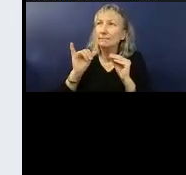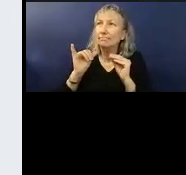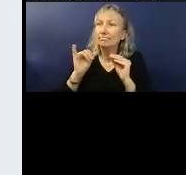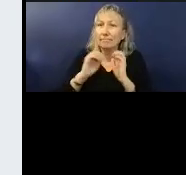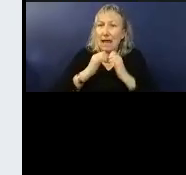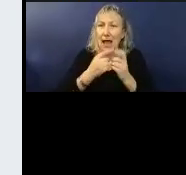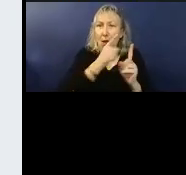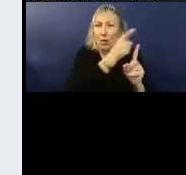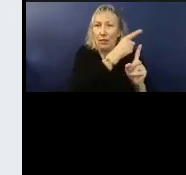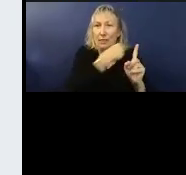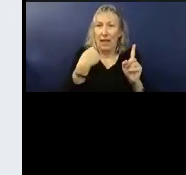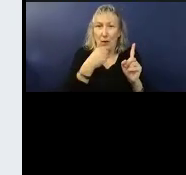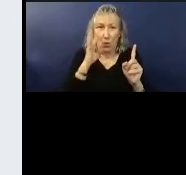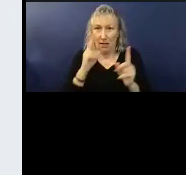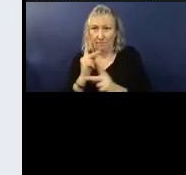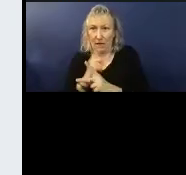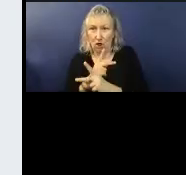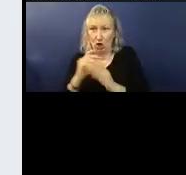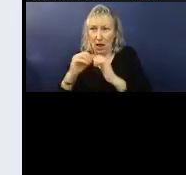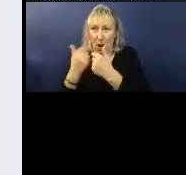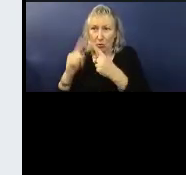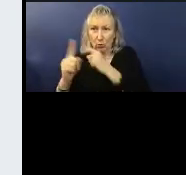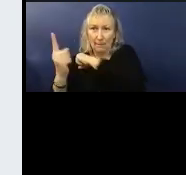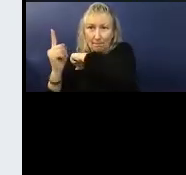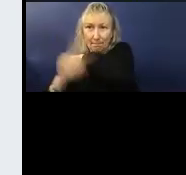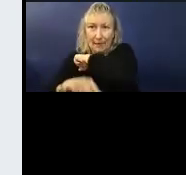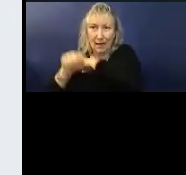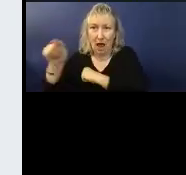penalty based on our investigation and findings.